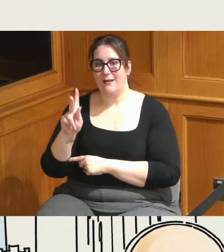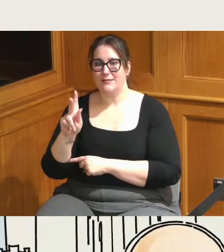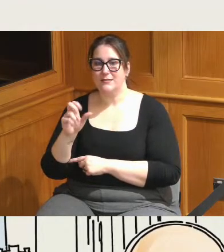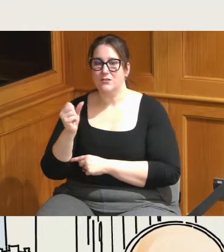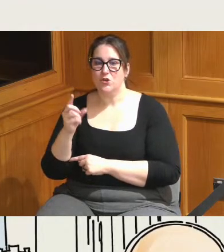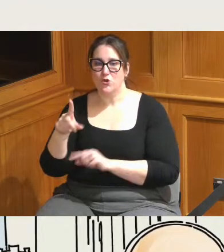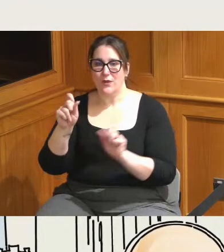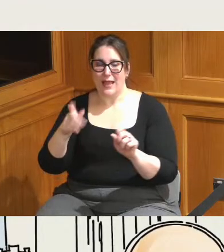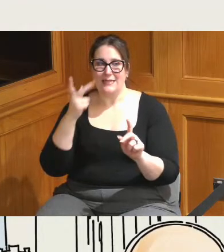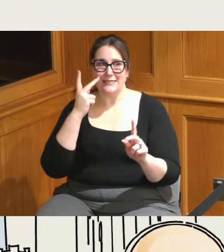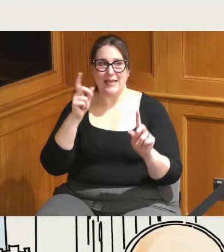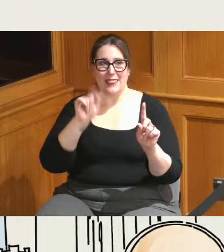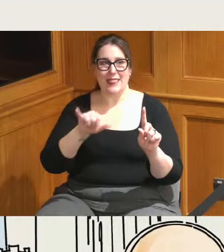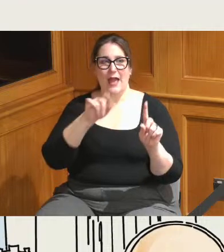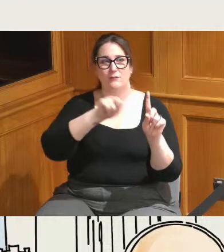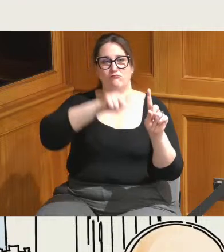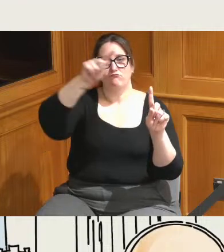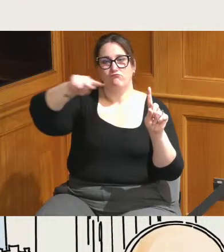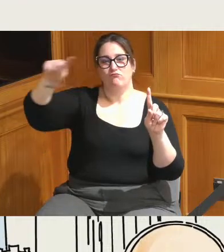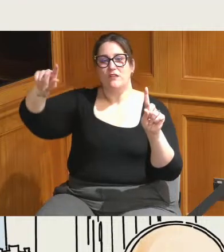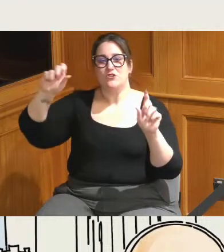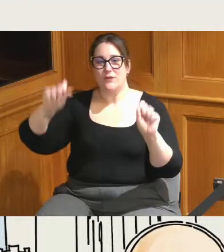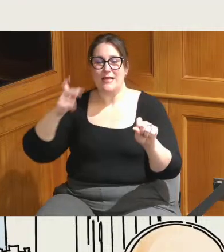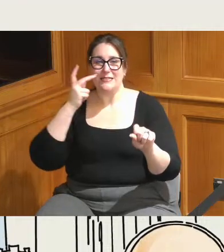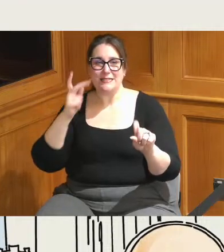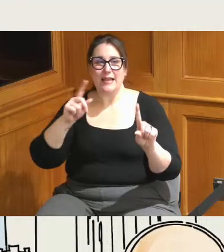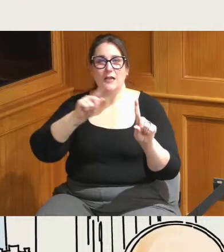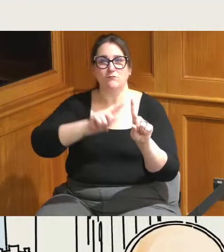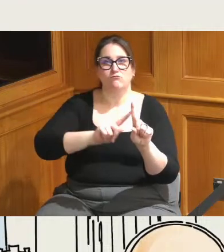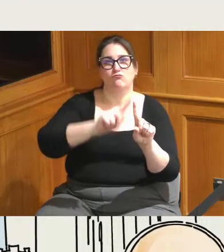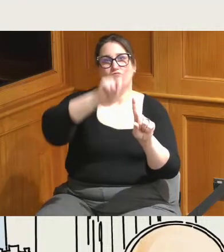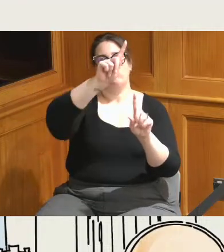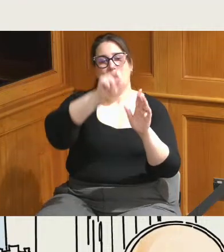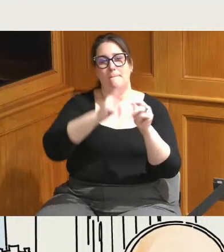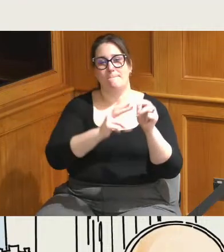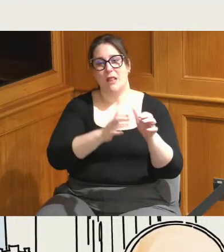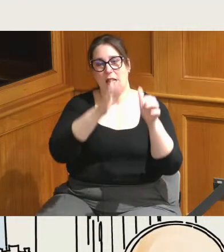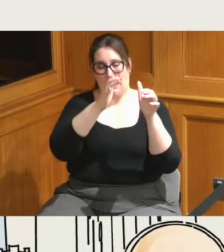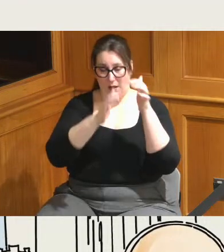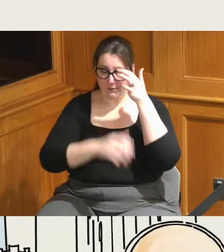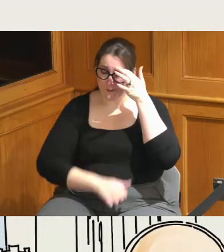or the increase in future building heights as you get towards Vine Street. this nets out overall